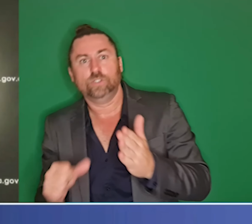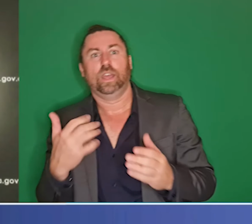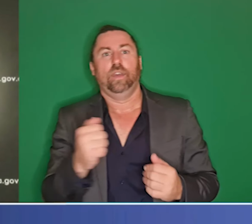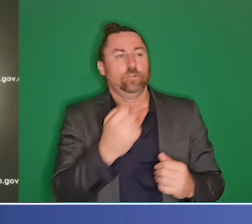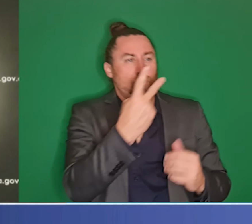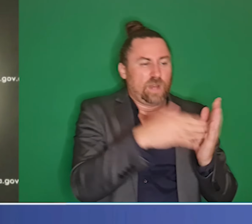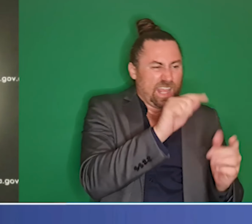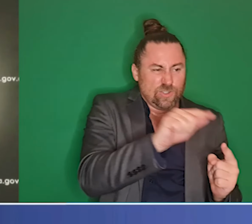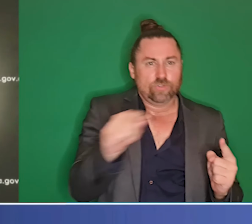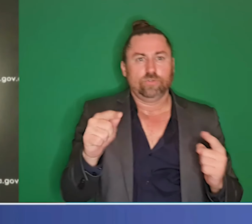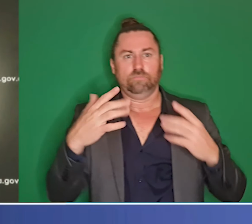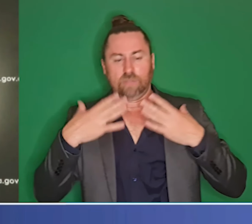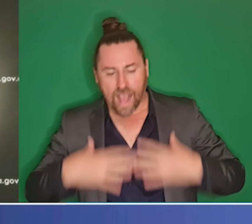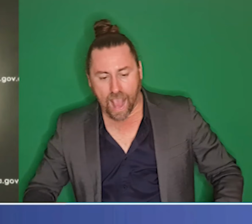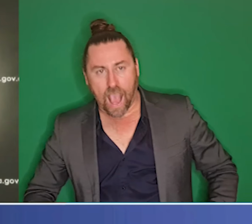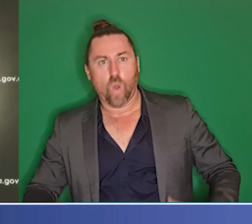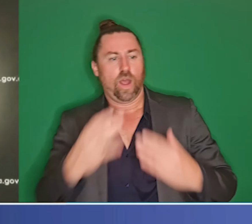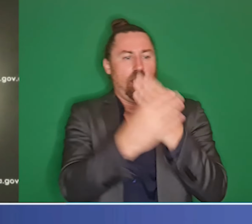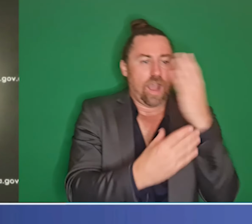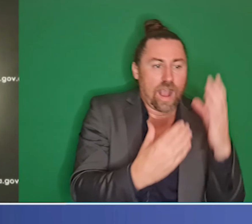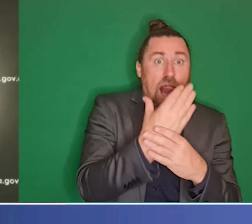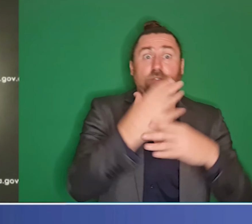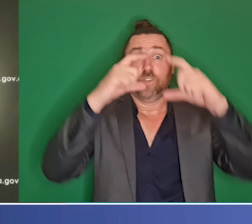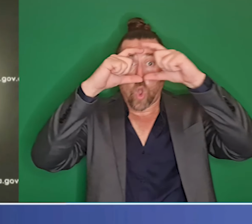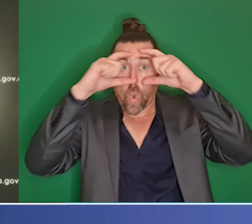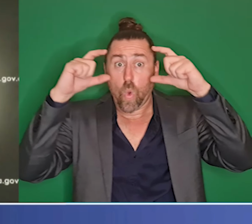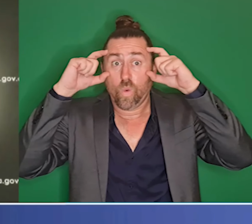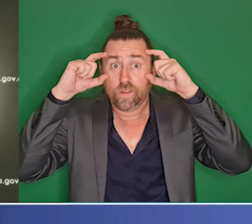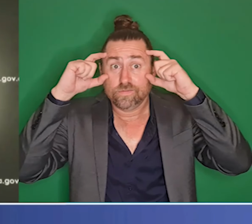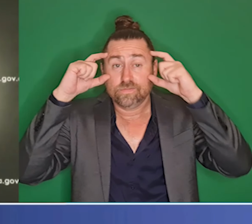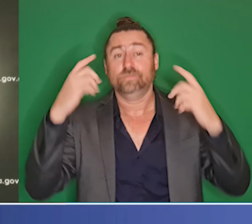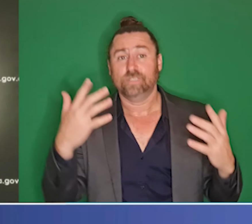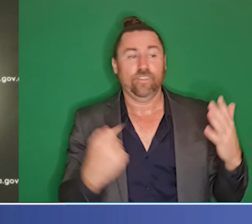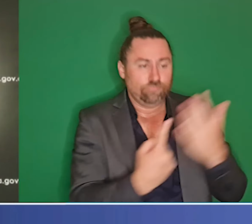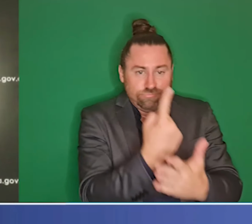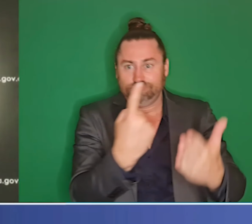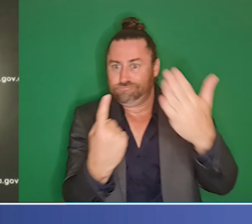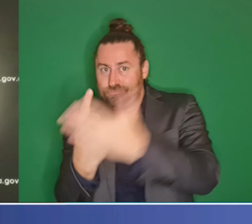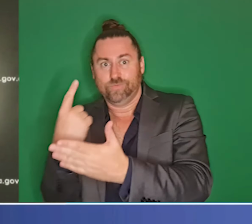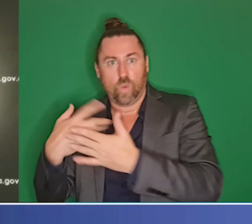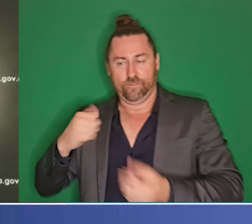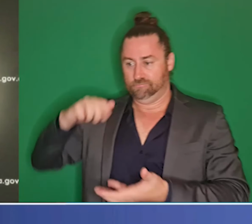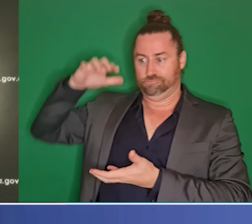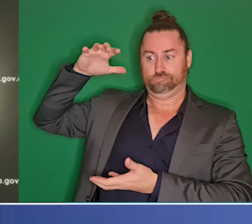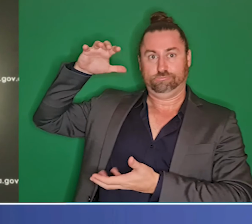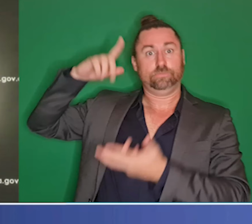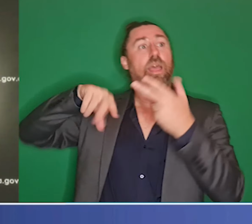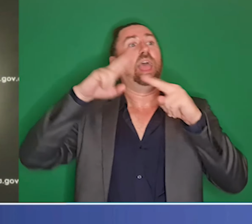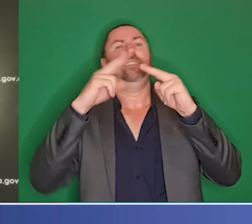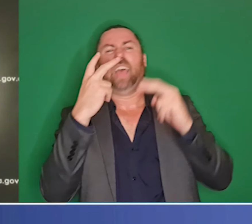And so, that's an important additional protection to be made available to our aged care sector so far.